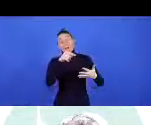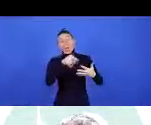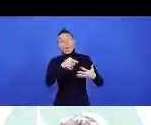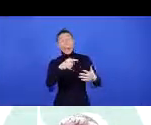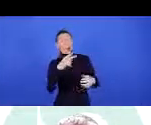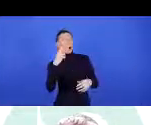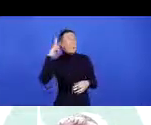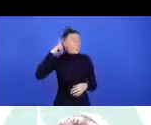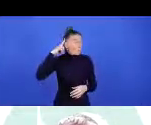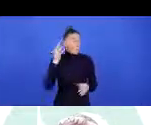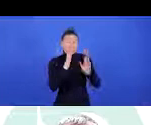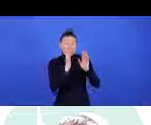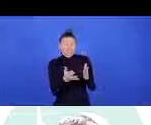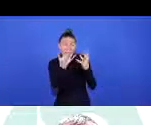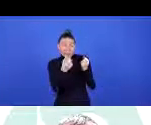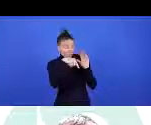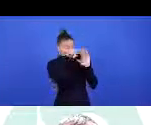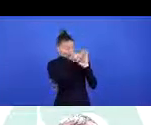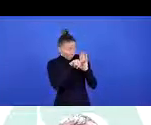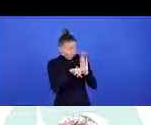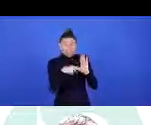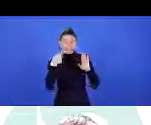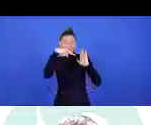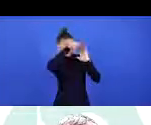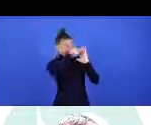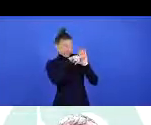controversy? Cochlear implantations criteria have been changing and are